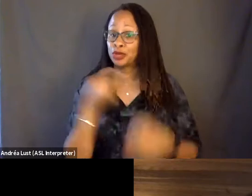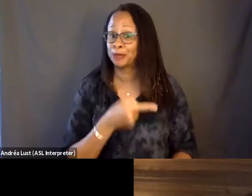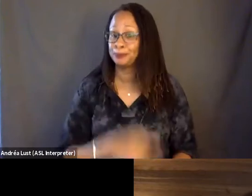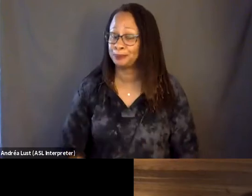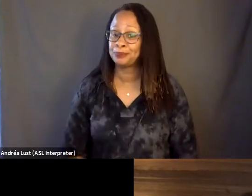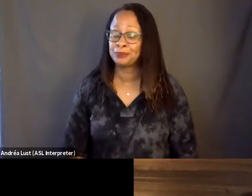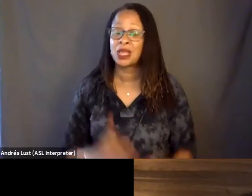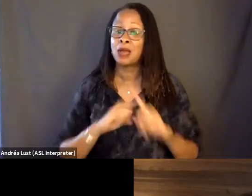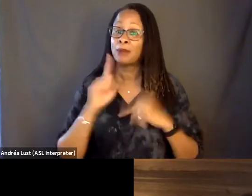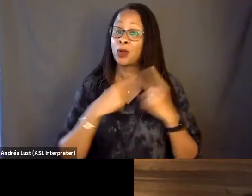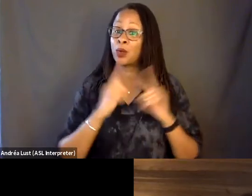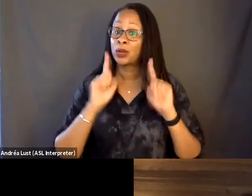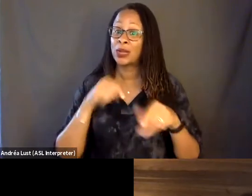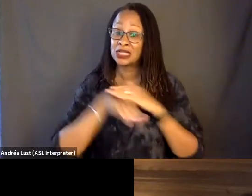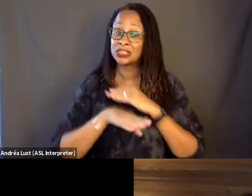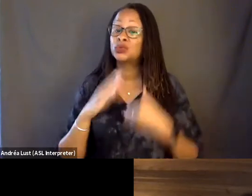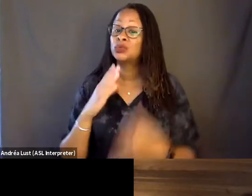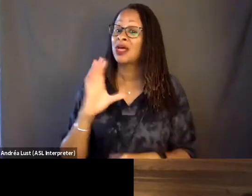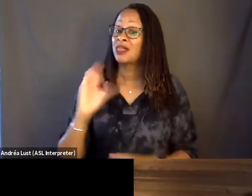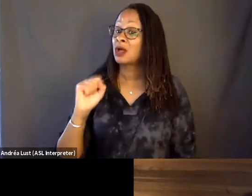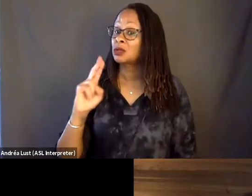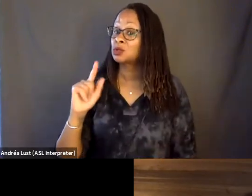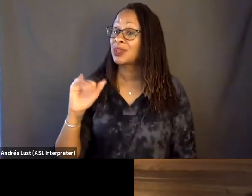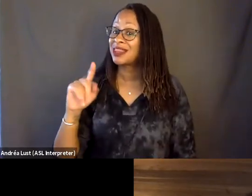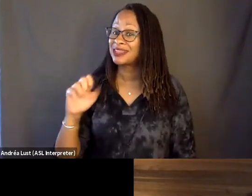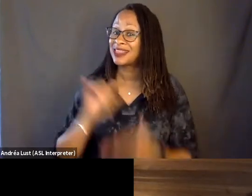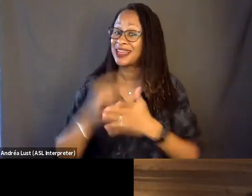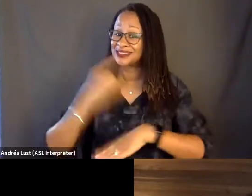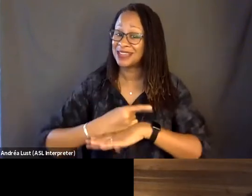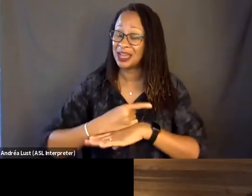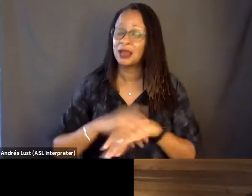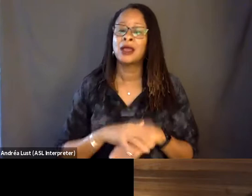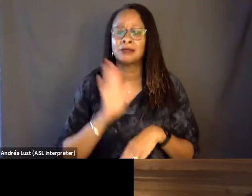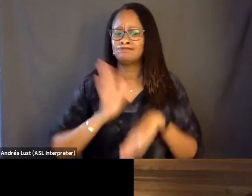But when he did go into the consulate that day, he was cautious and fearful.